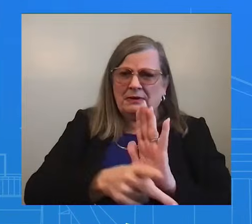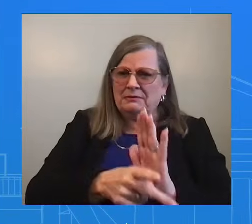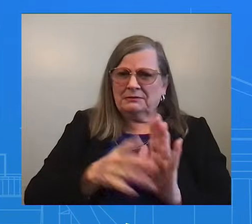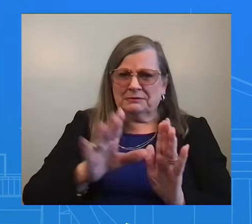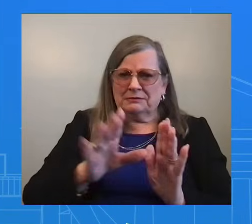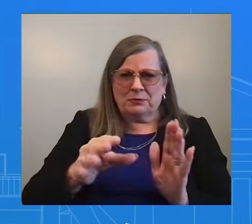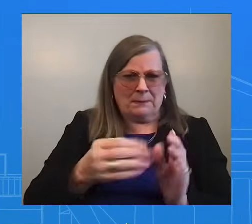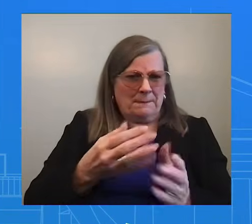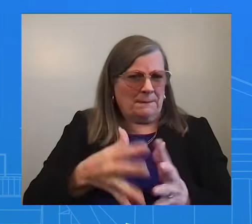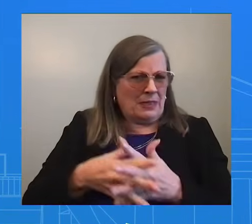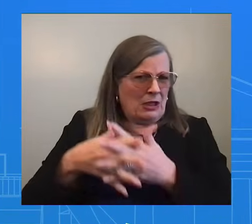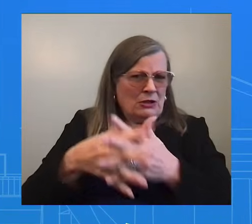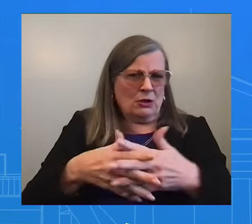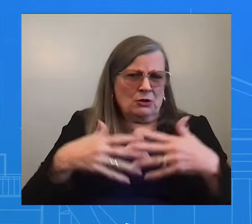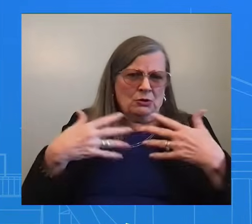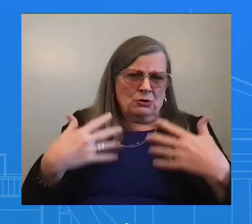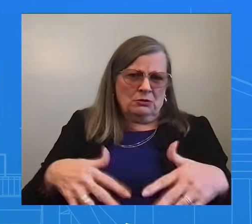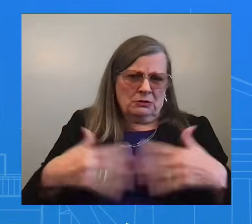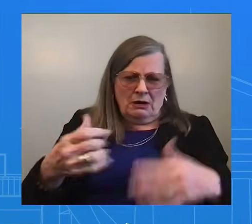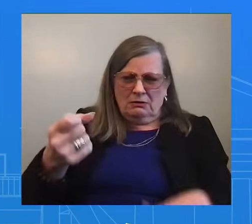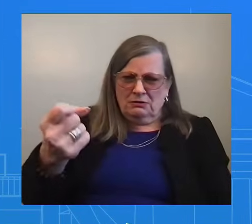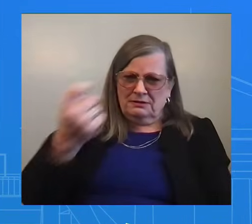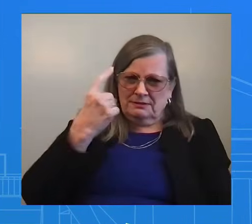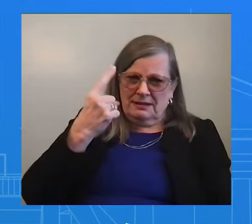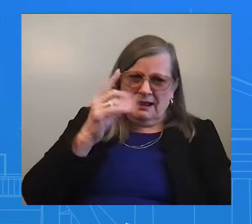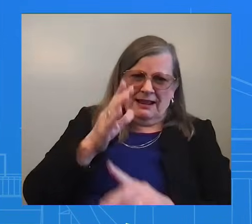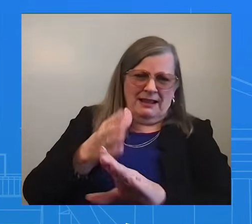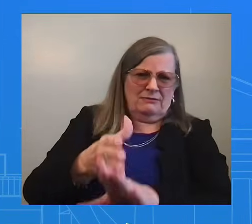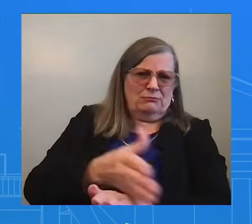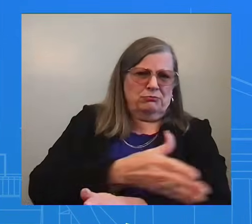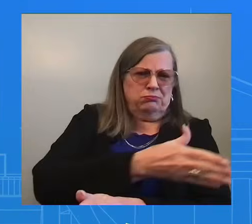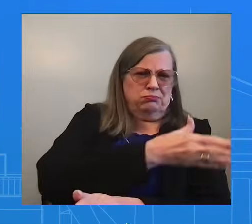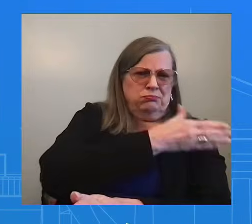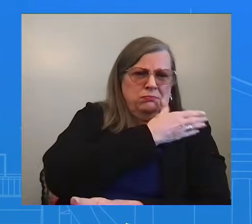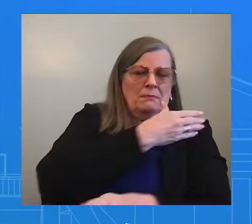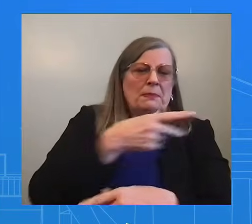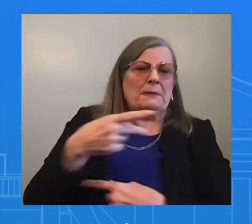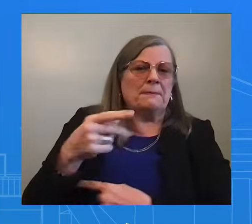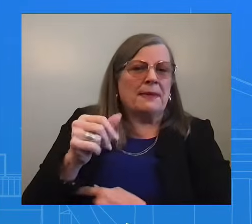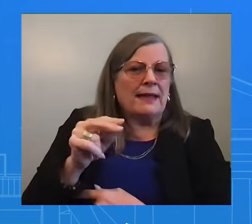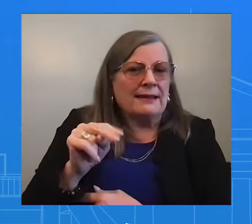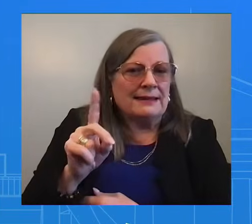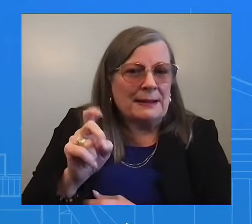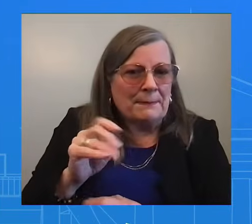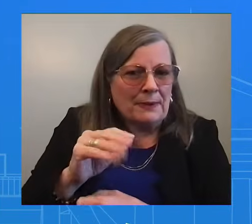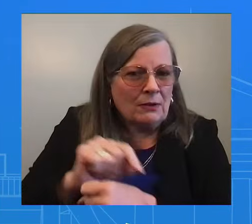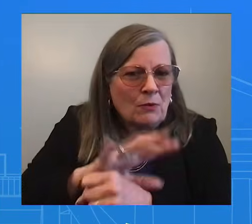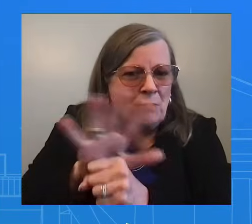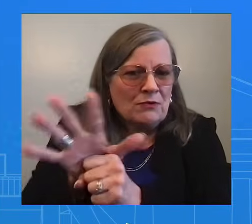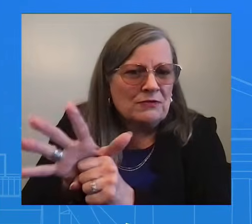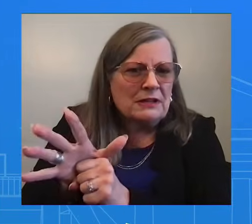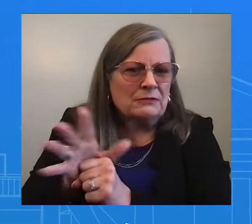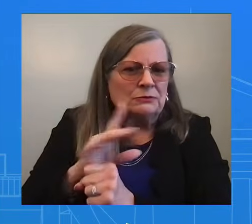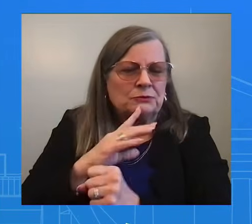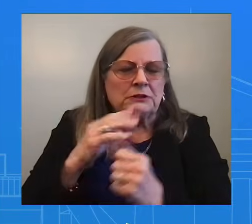coming out of the pandemic was a tough time, a difficult time for so many Americans. And we understand it's going to take some time for them